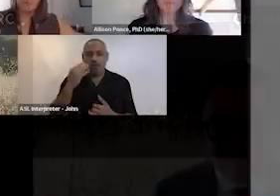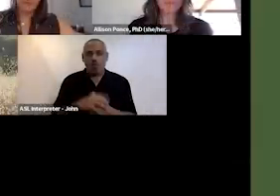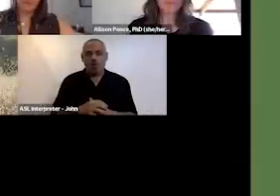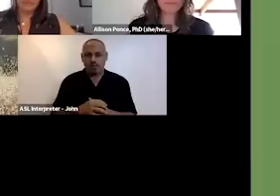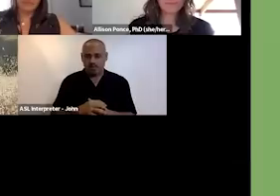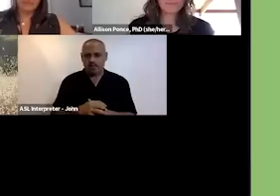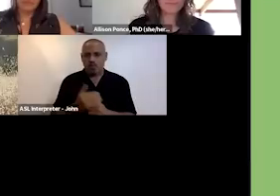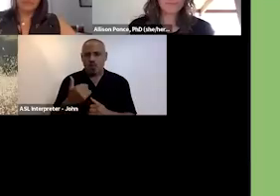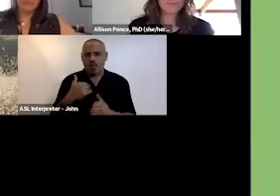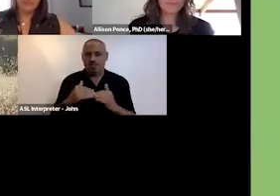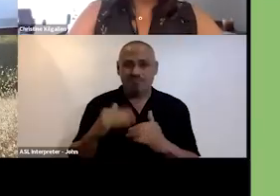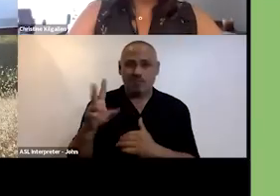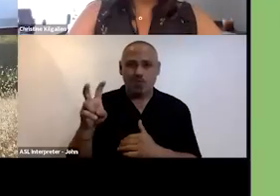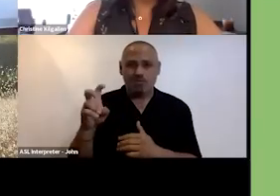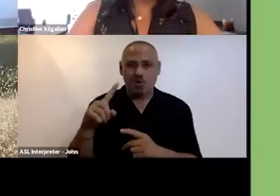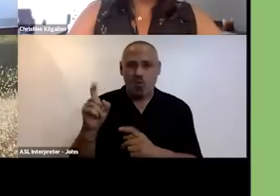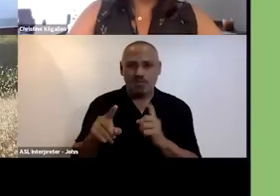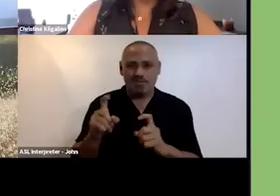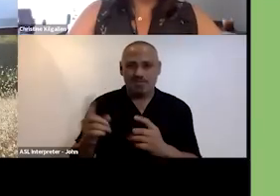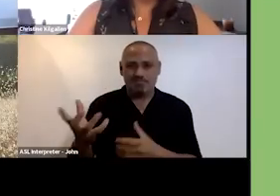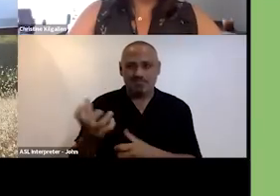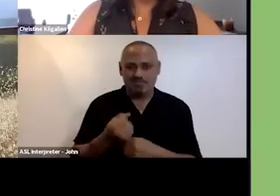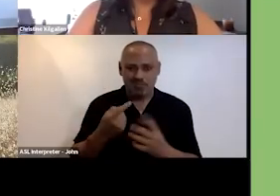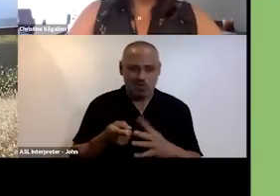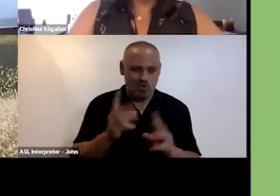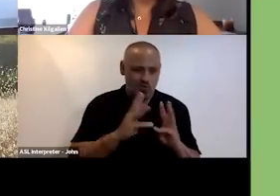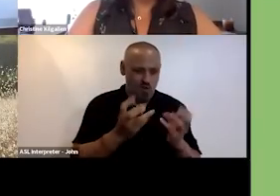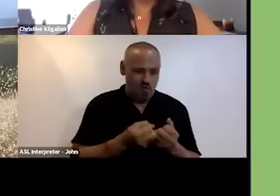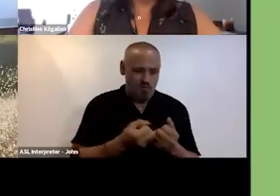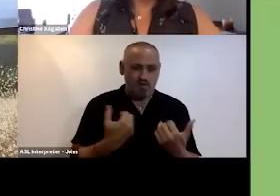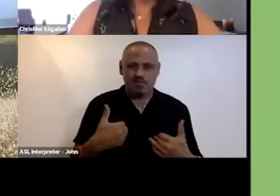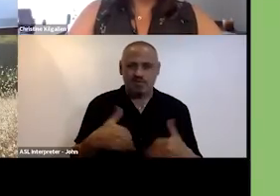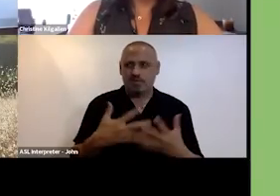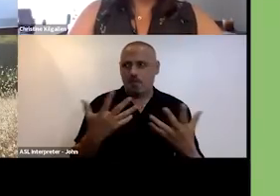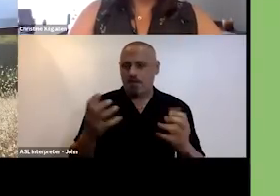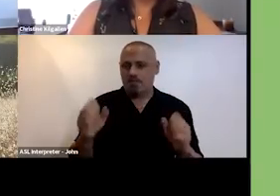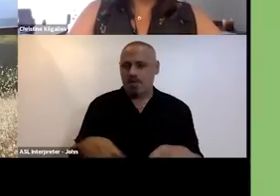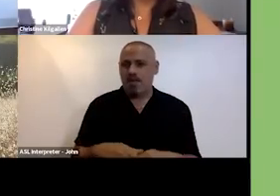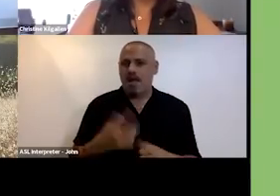We had over 200 questions received during the webinar, so we got to as many as we can. So I just wanted to highlight